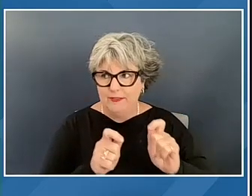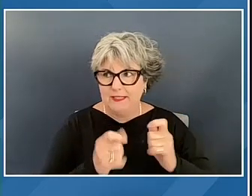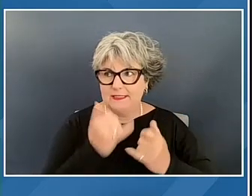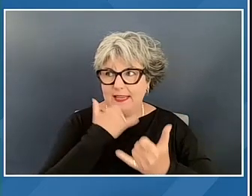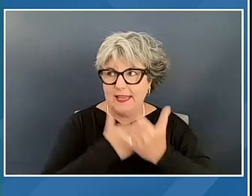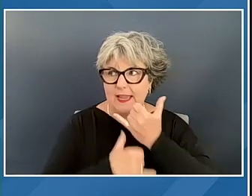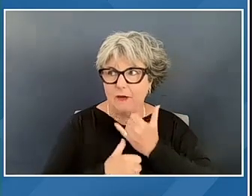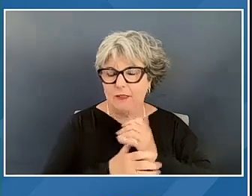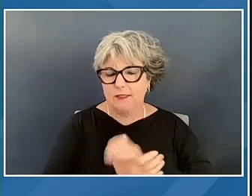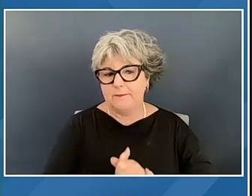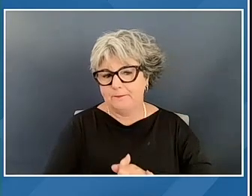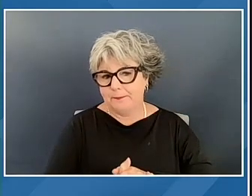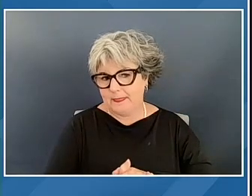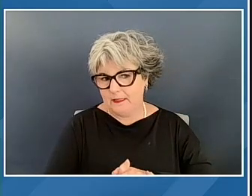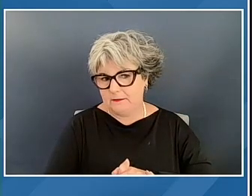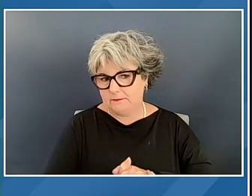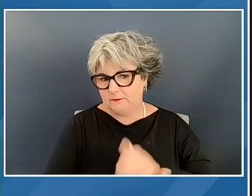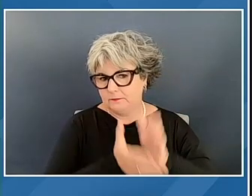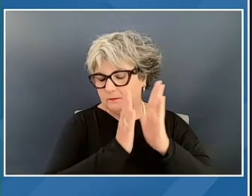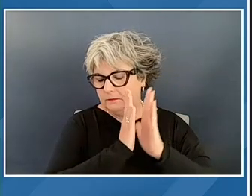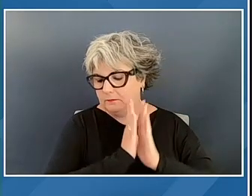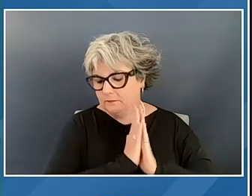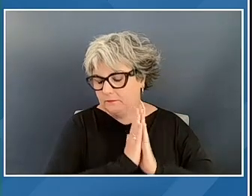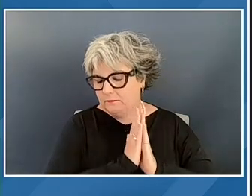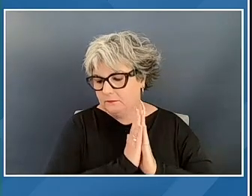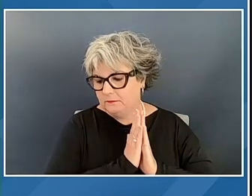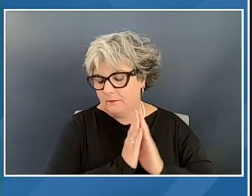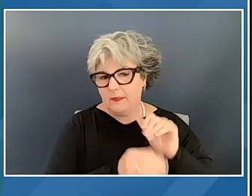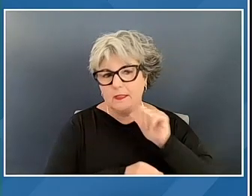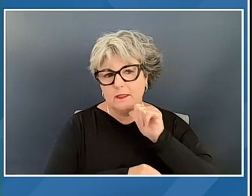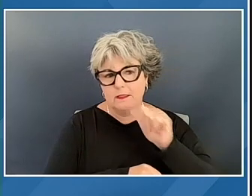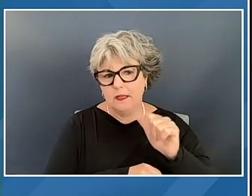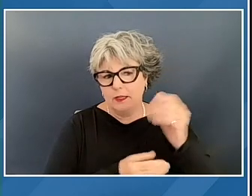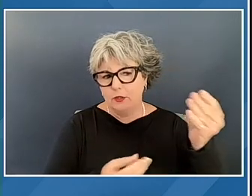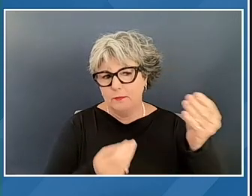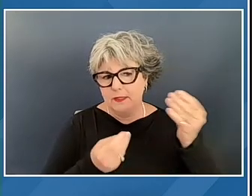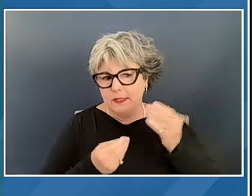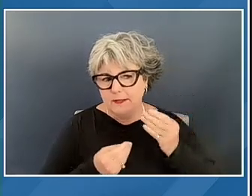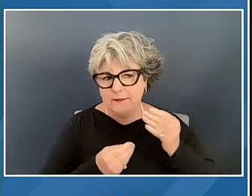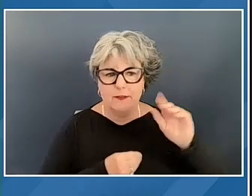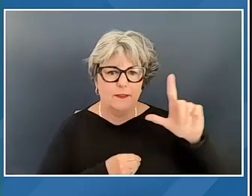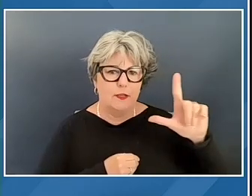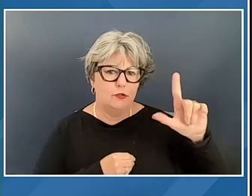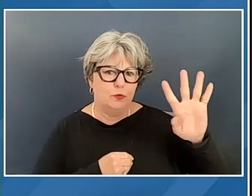I have requested to be- not to be given those 24 months back, but I have